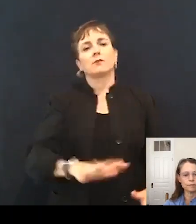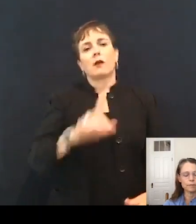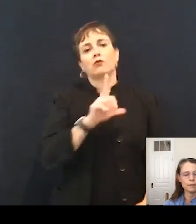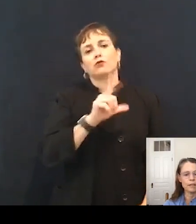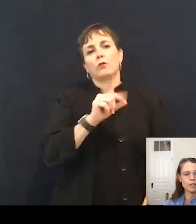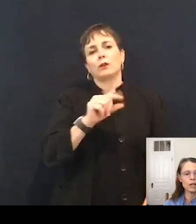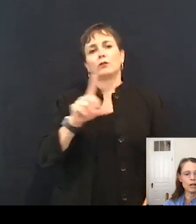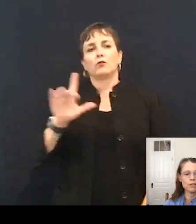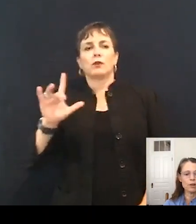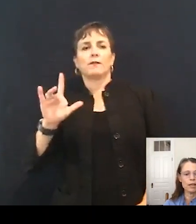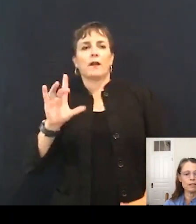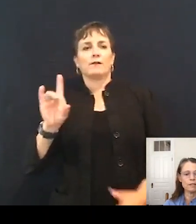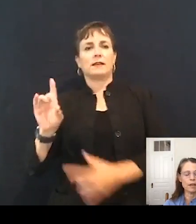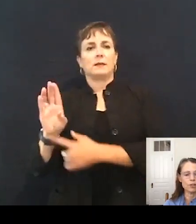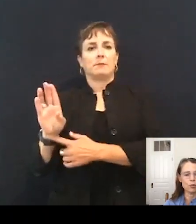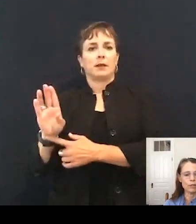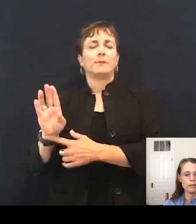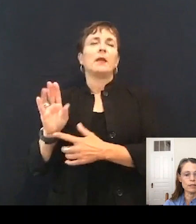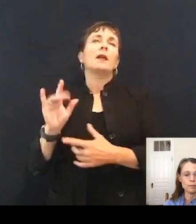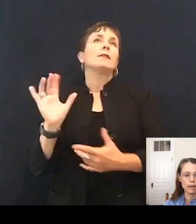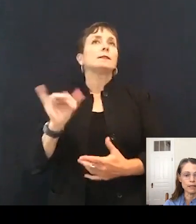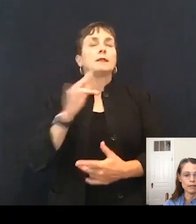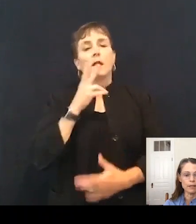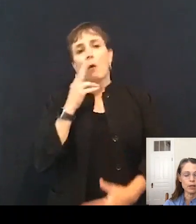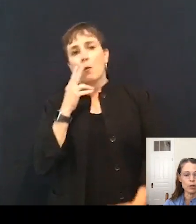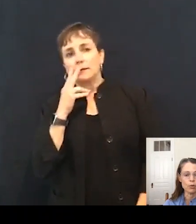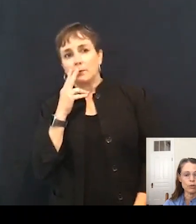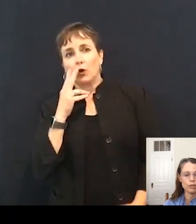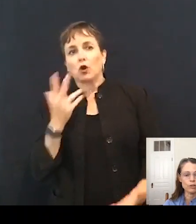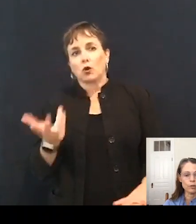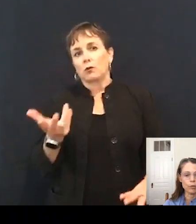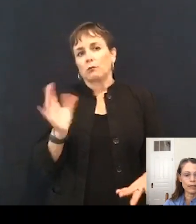In contrast, the USH1C mice which is the red line,